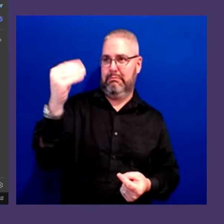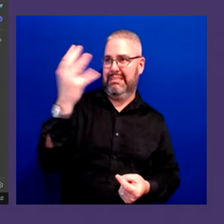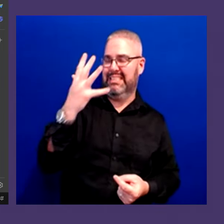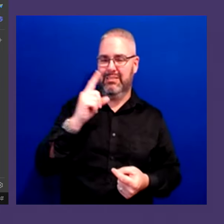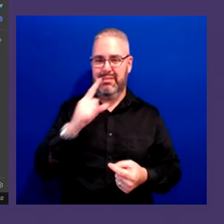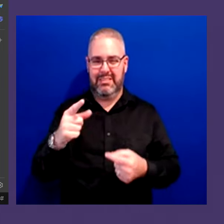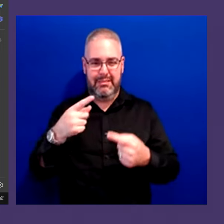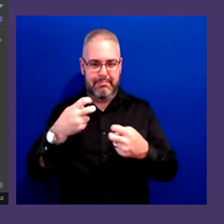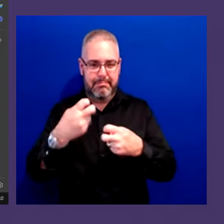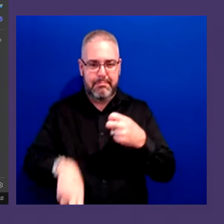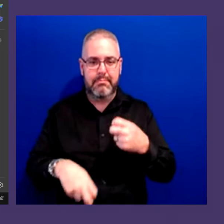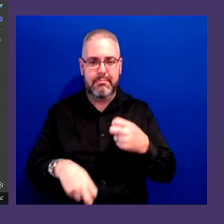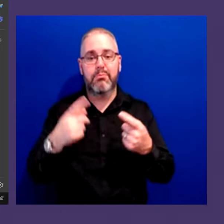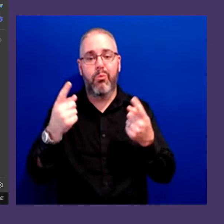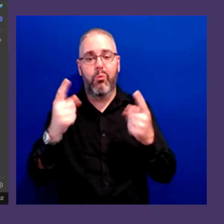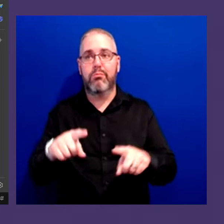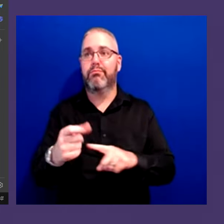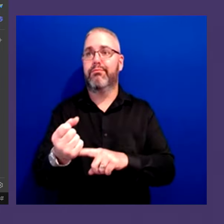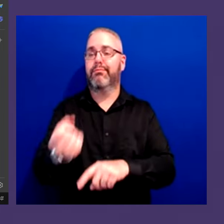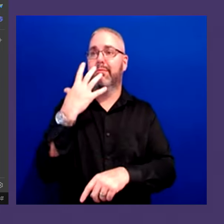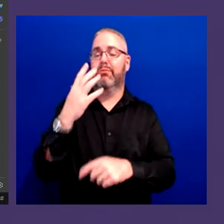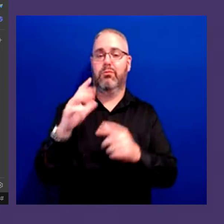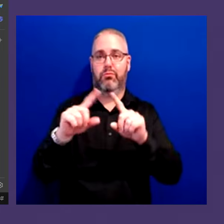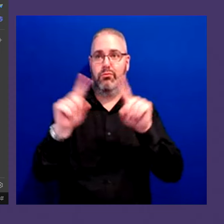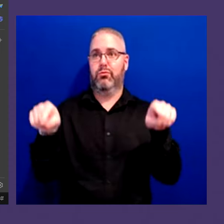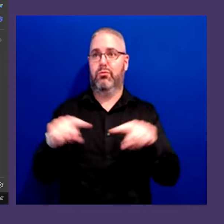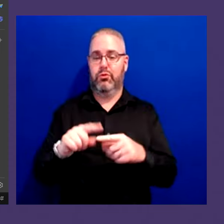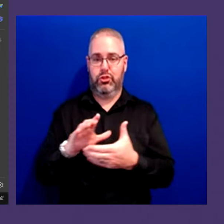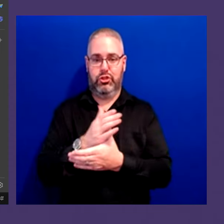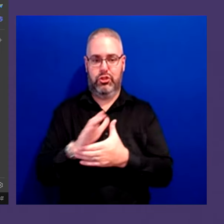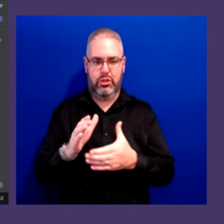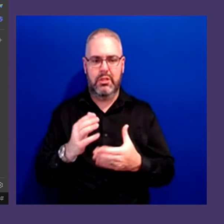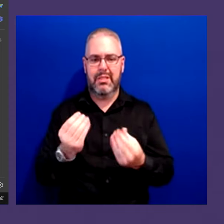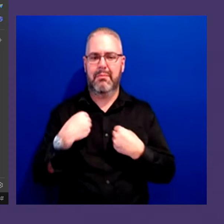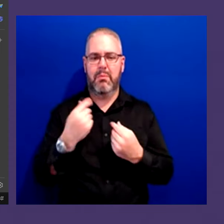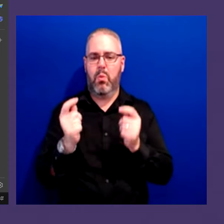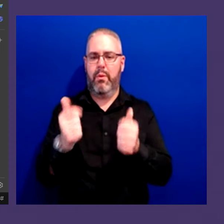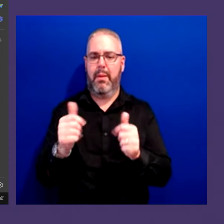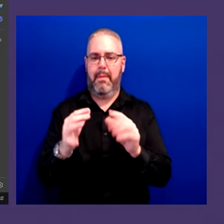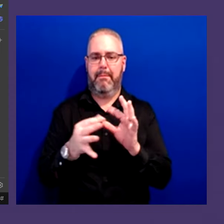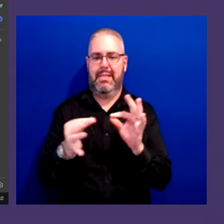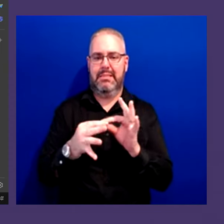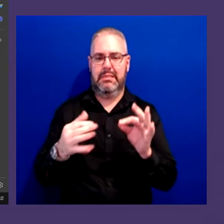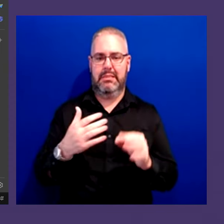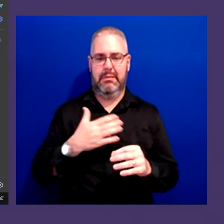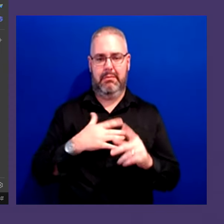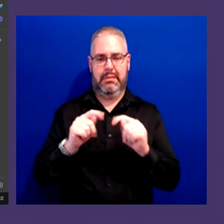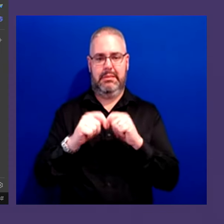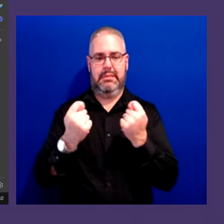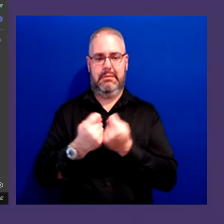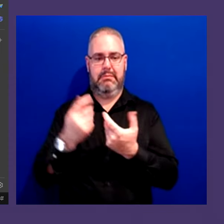me a screenshare on Teams that is all white, please give me a quick message to put in my Teams summary so that when people message me,